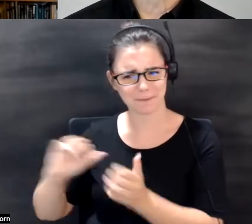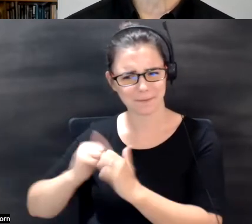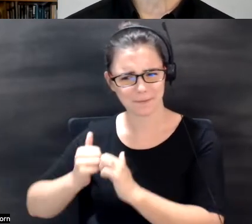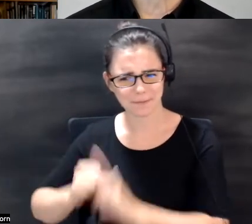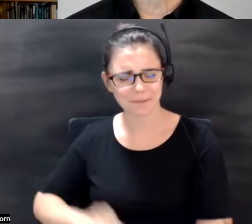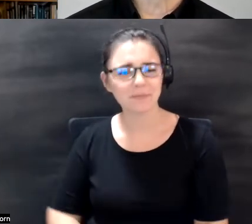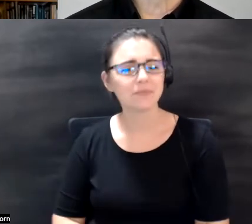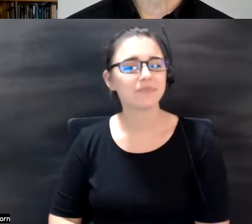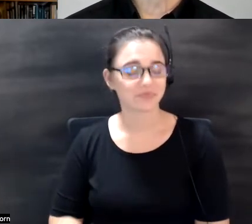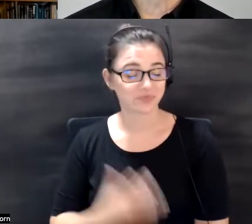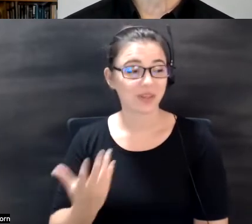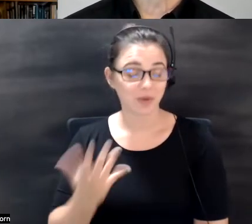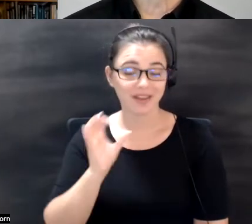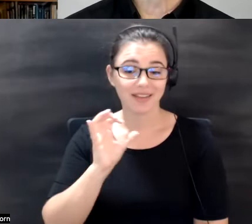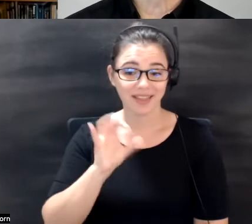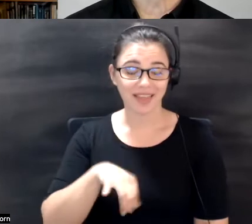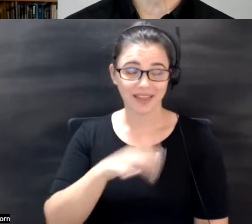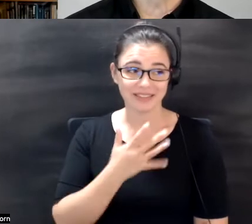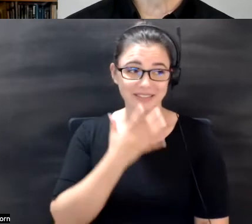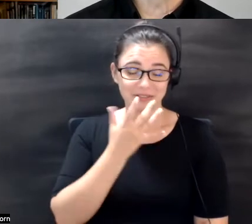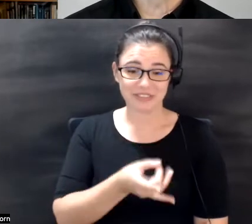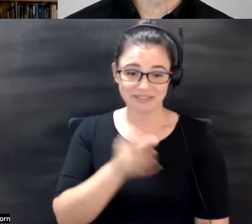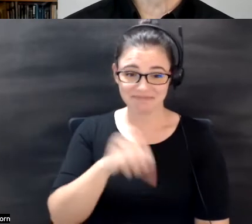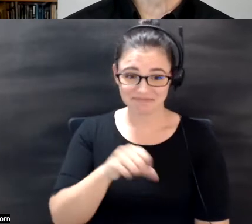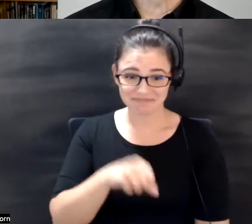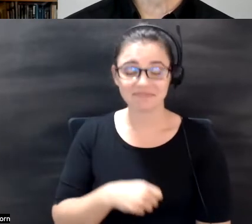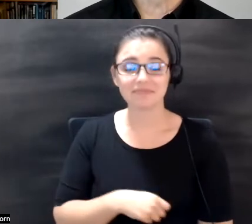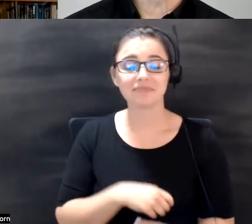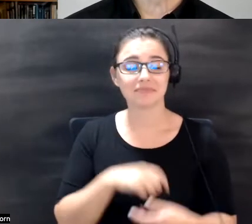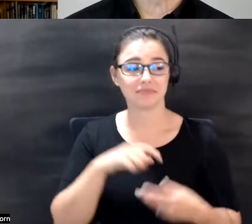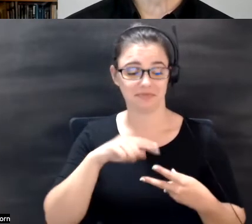Well, that was pretty interesting. Uh, one, the, the memoir,